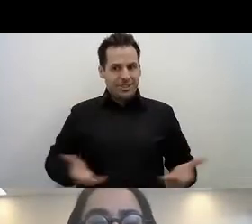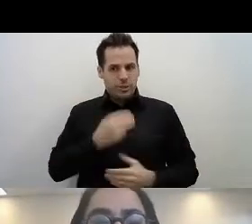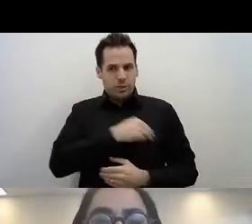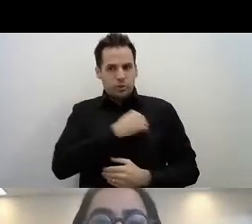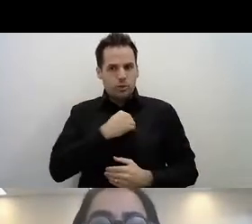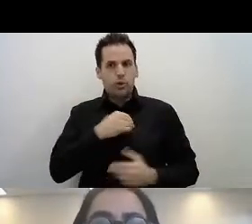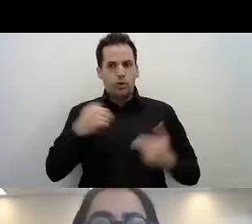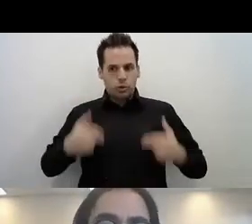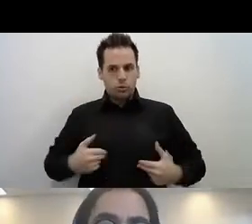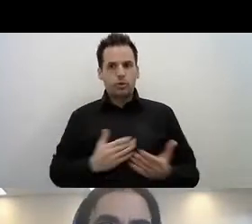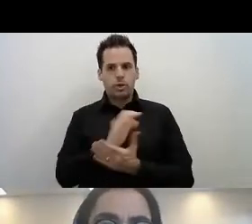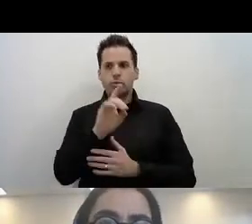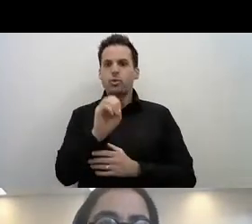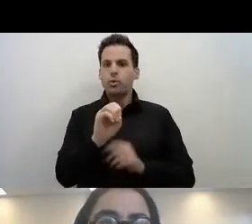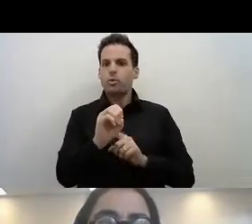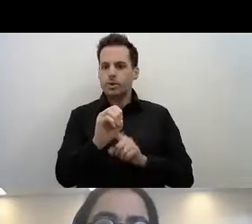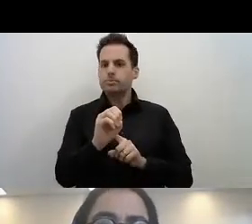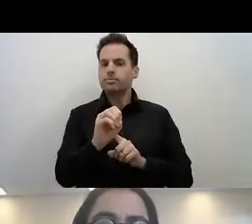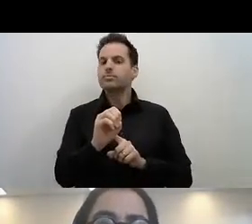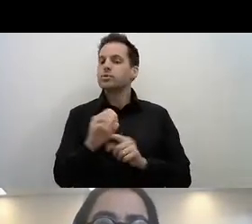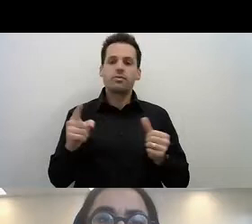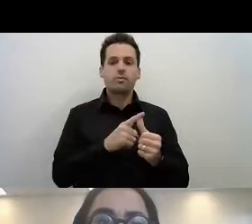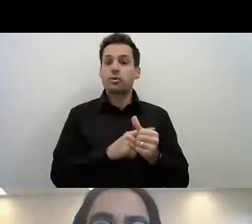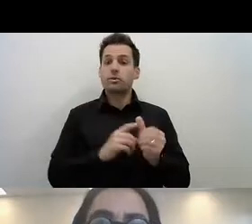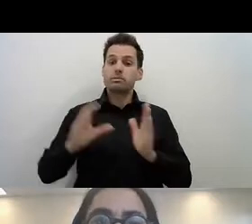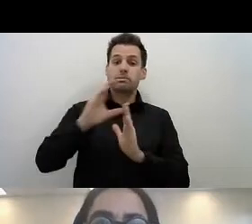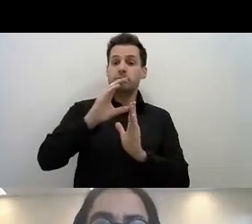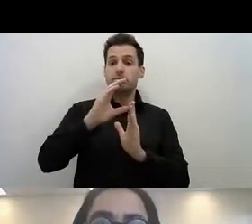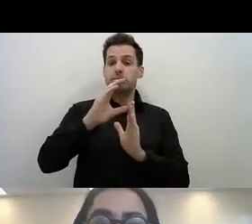in that the one of the first sections of our human rights code specifically defines